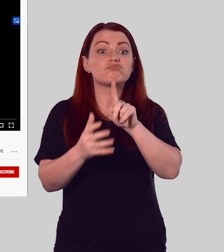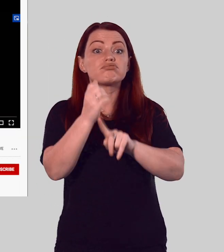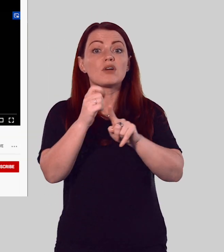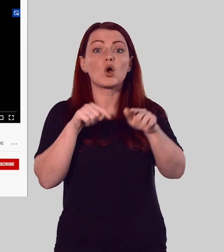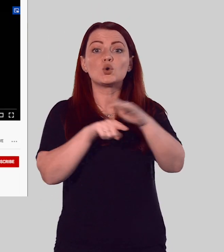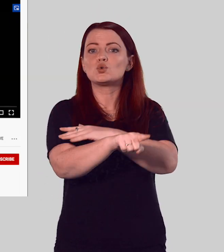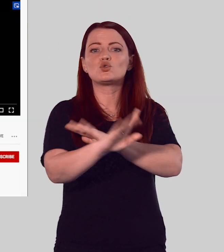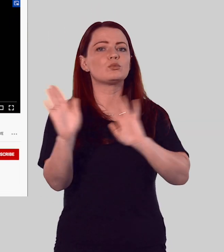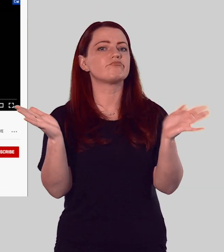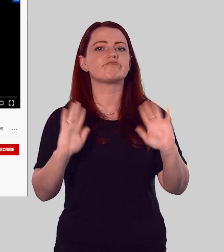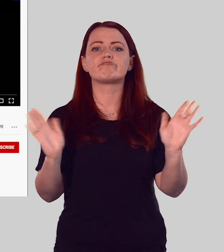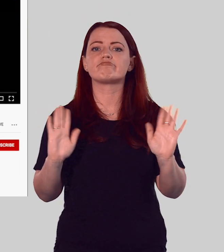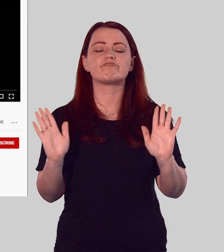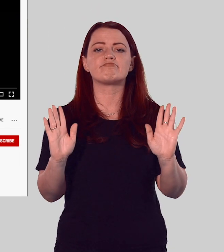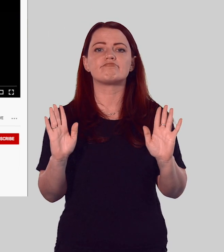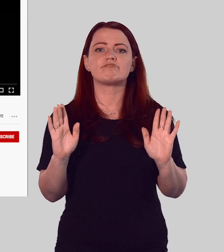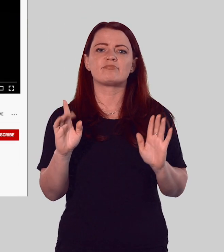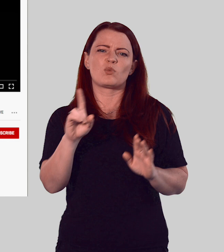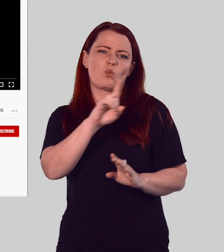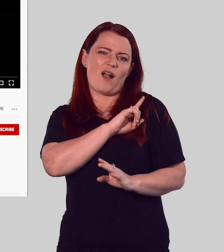audience to discover it before the live performance.